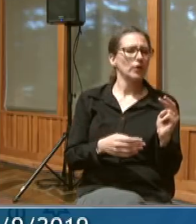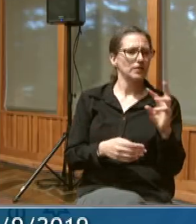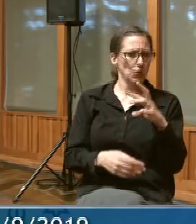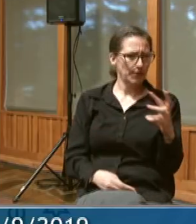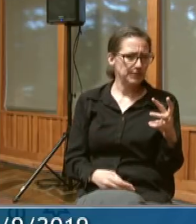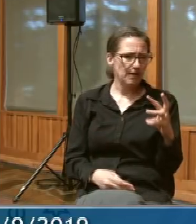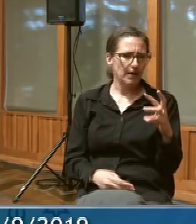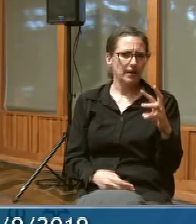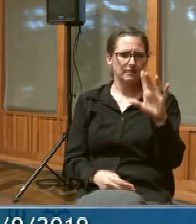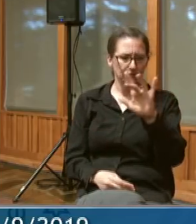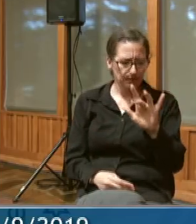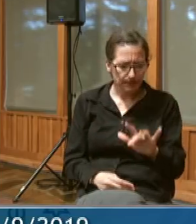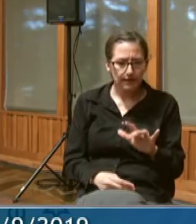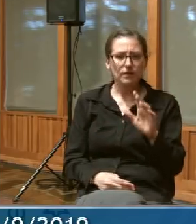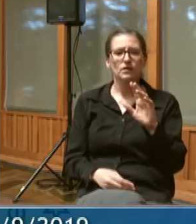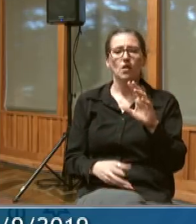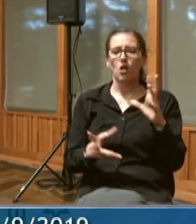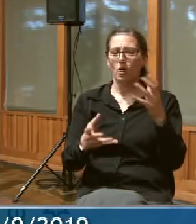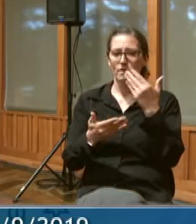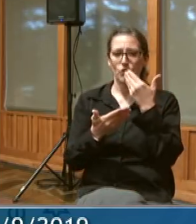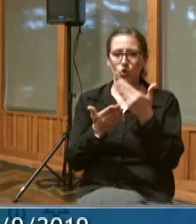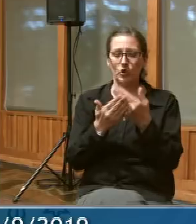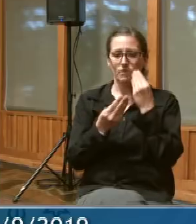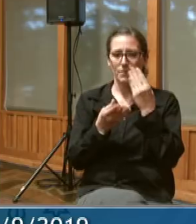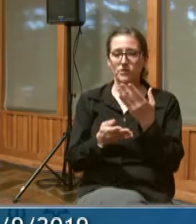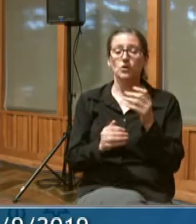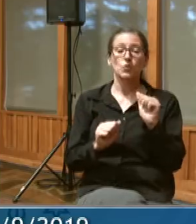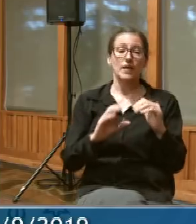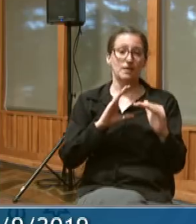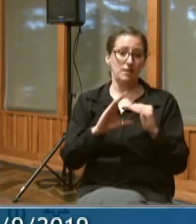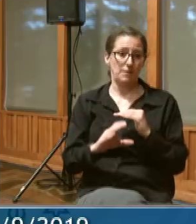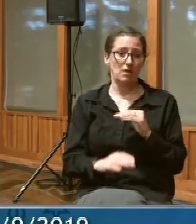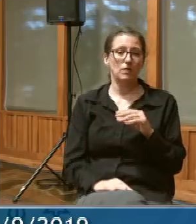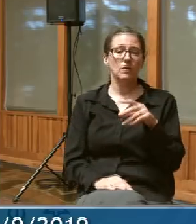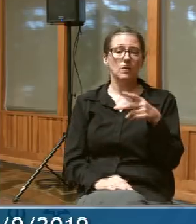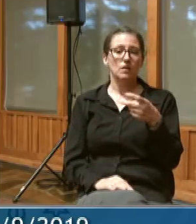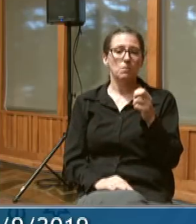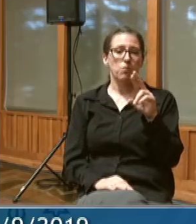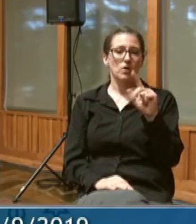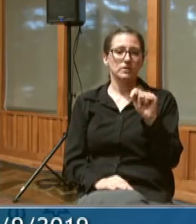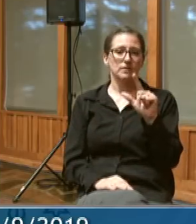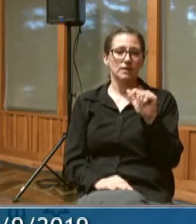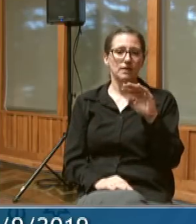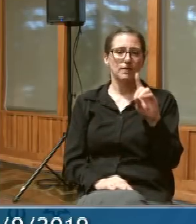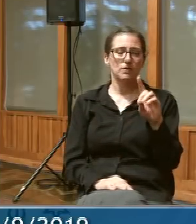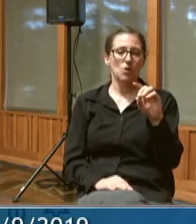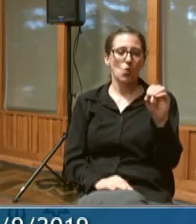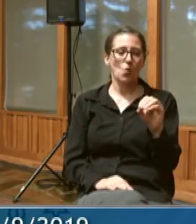22nd. SO FINALLY, IF YOU HAVE ANY QUESTIONS I ENCOURAGE YOU TO GO TO OUR WEBSITE.